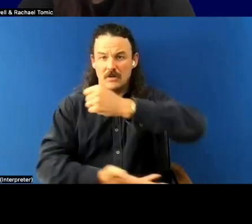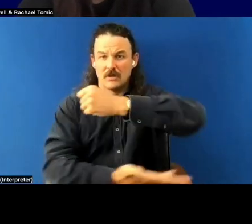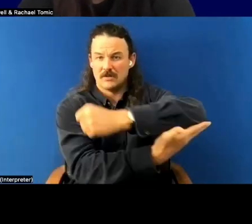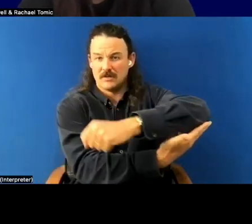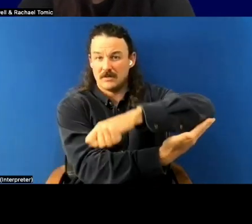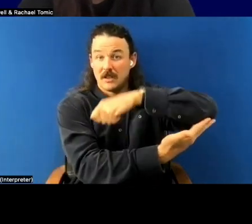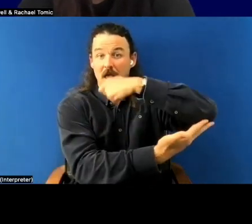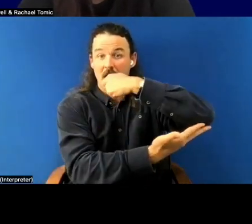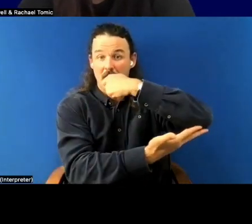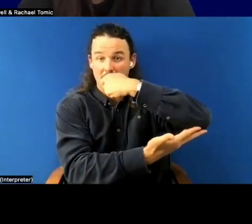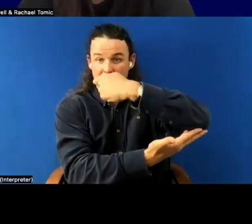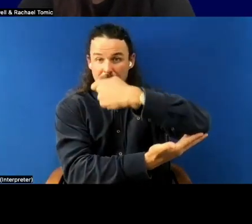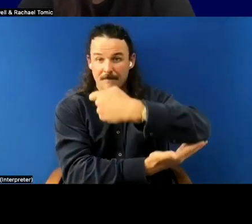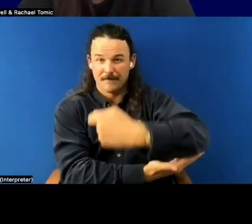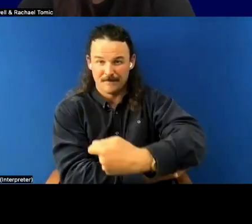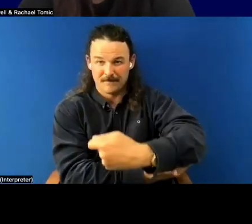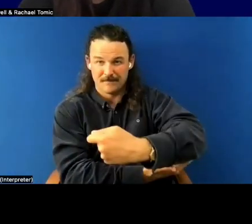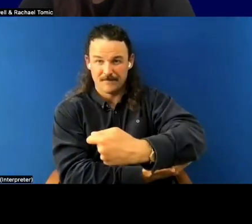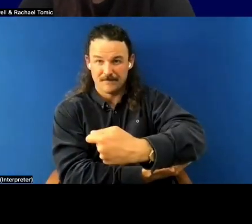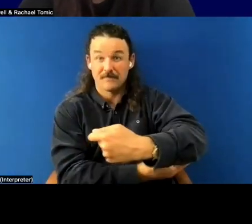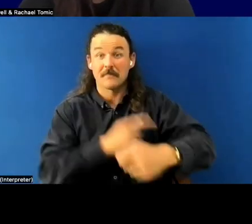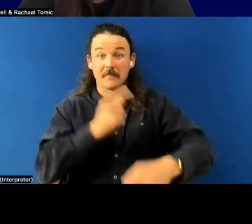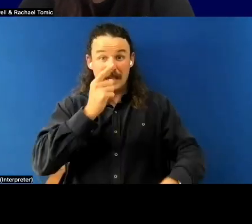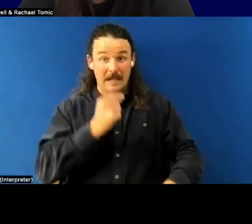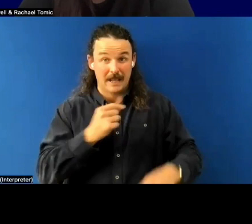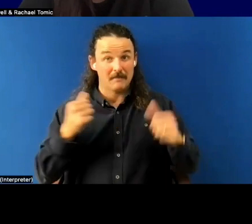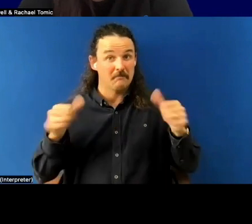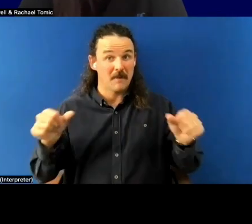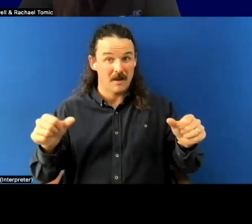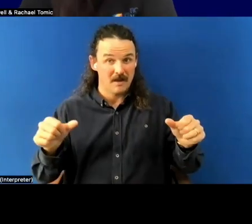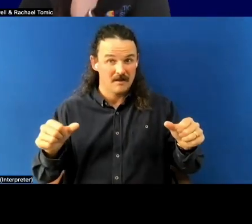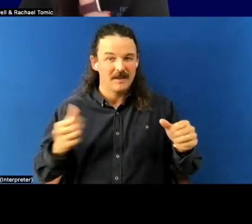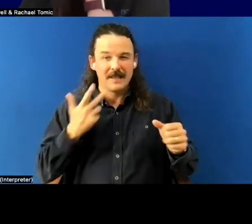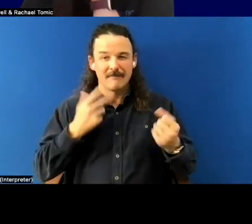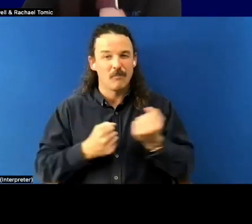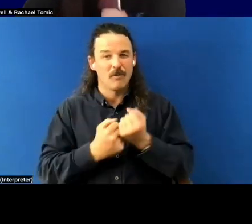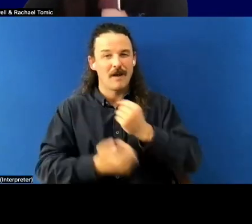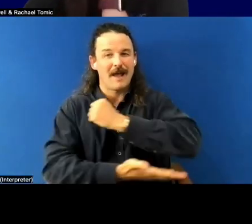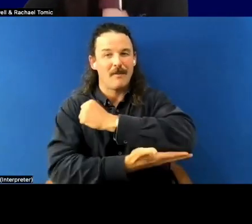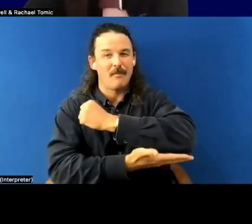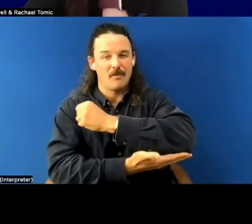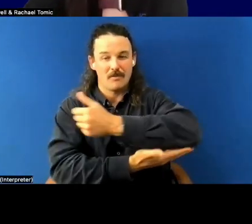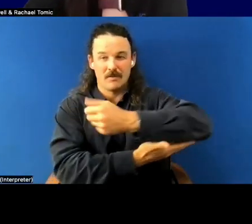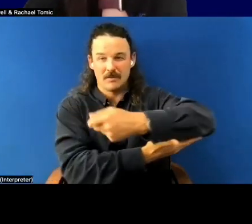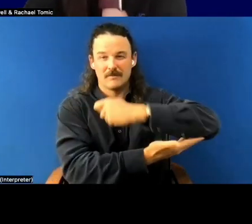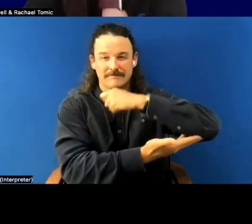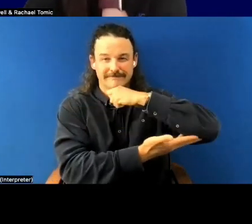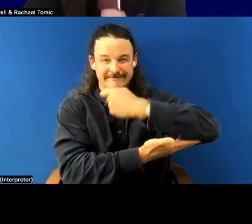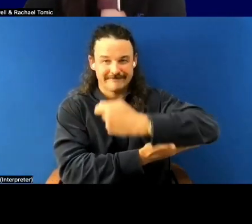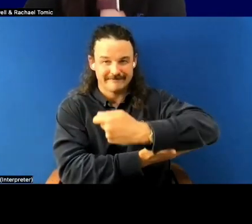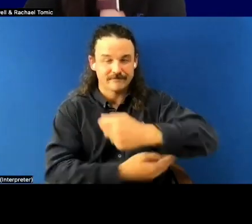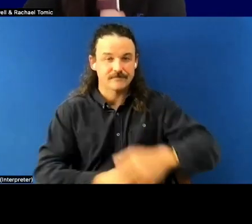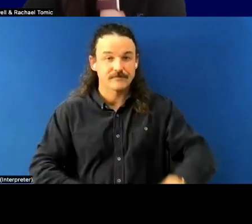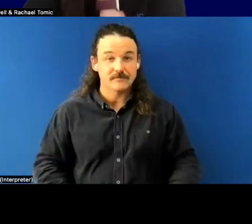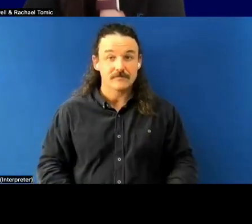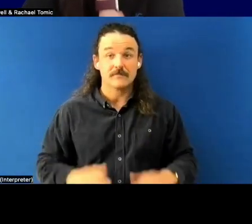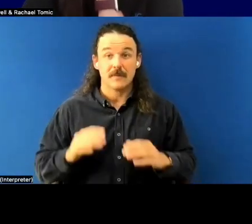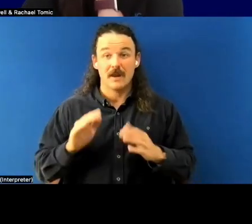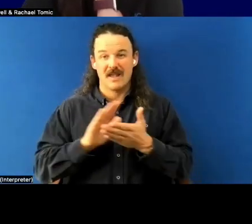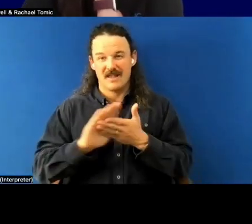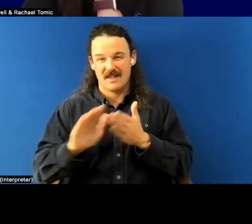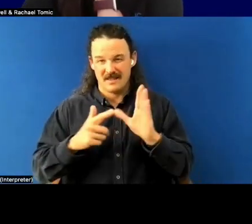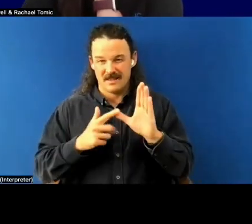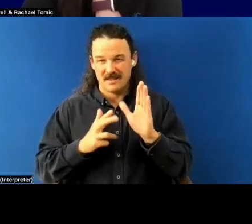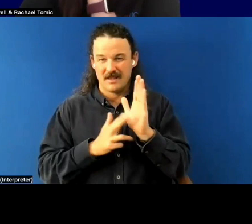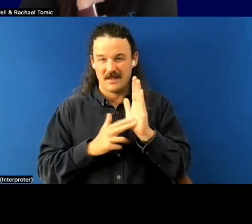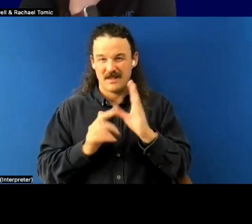Hannah has lots of support workers who help her through her day, and so to support these